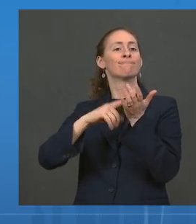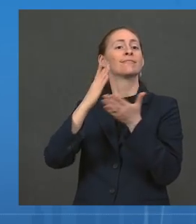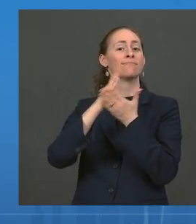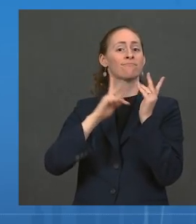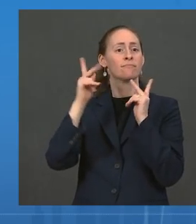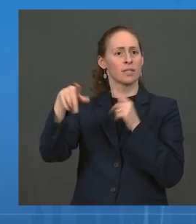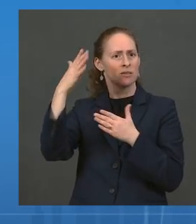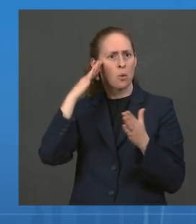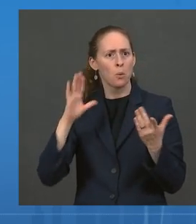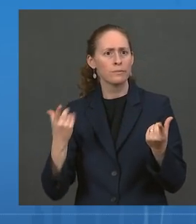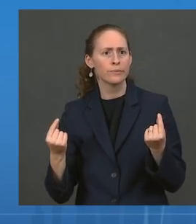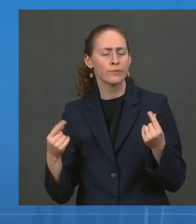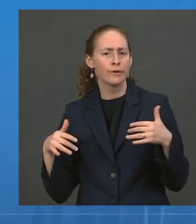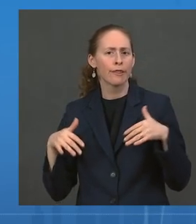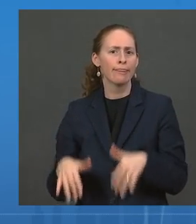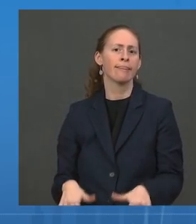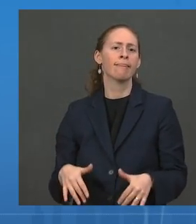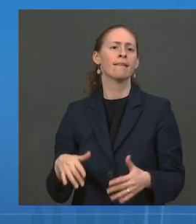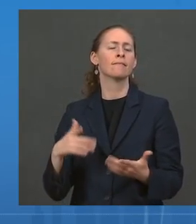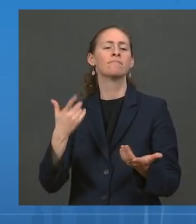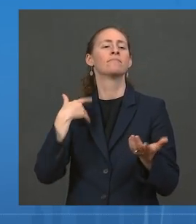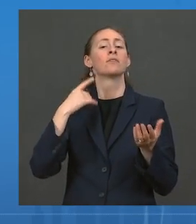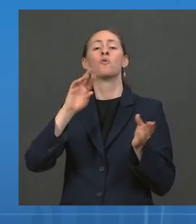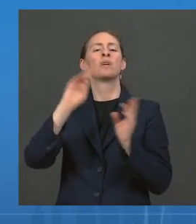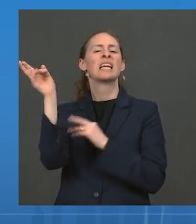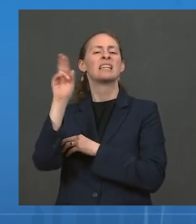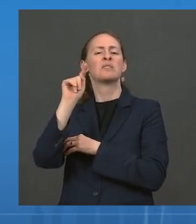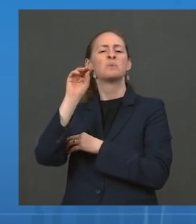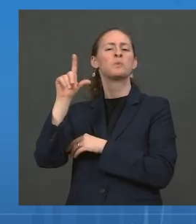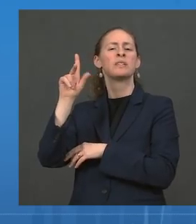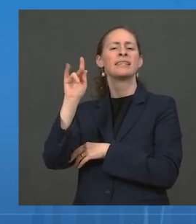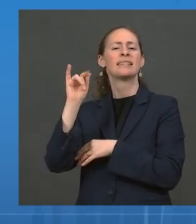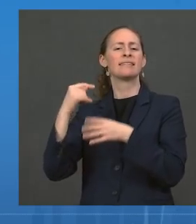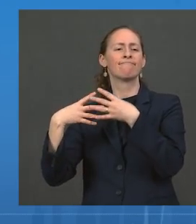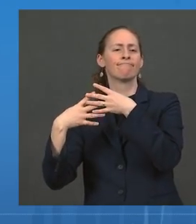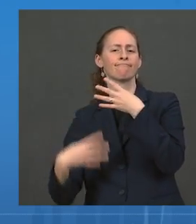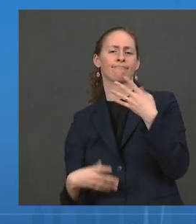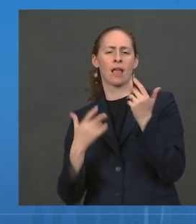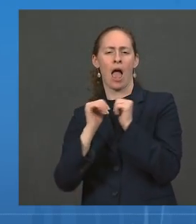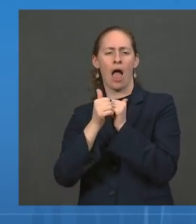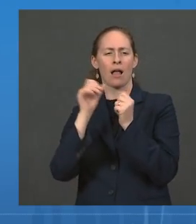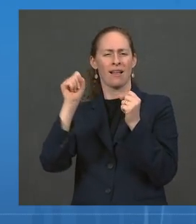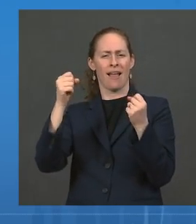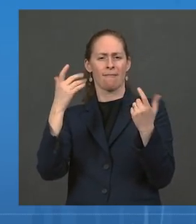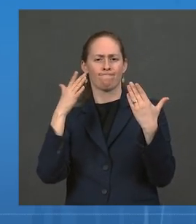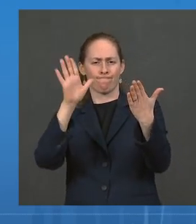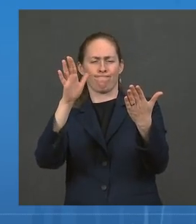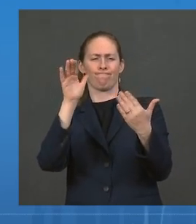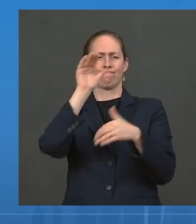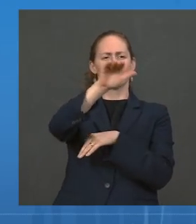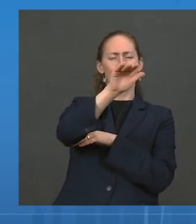Toolkit for Addressing Health Misinformation." This toolkit is meant for everyone, from healthcare professionals, to teachers,